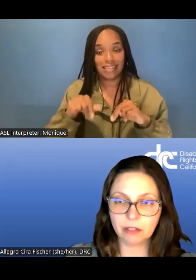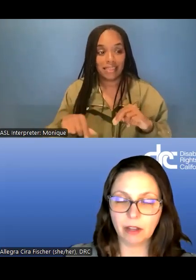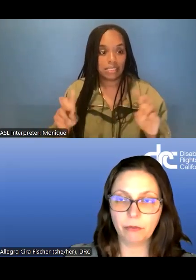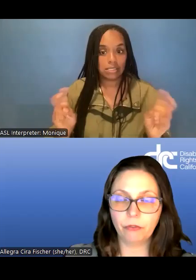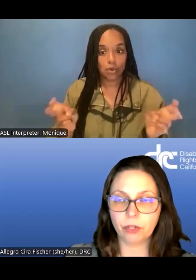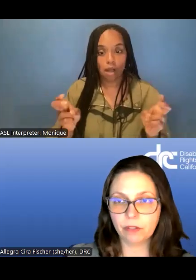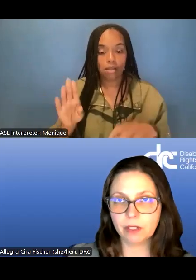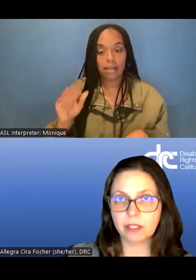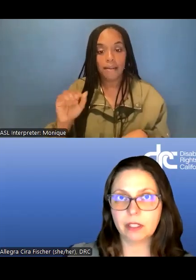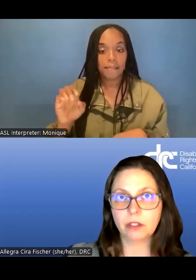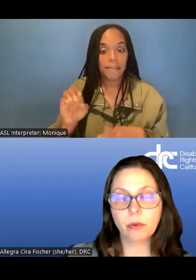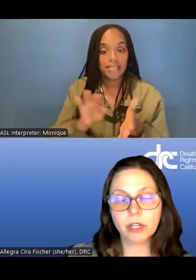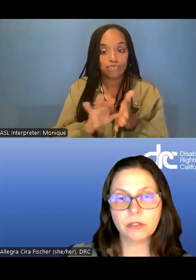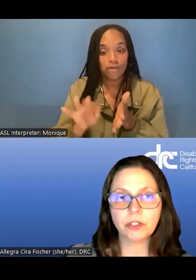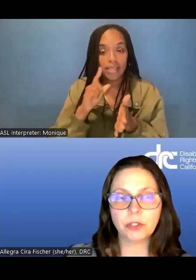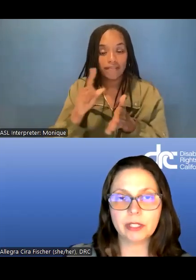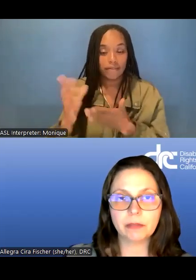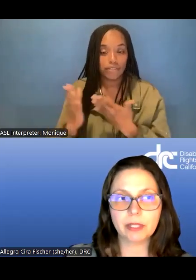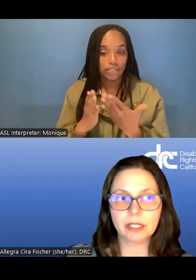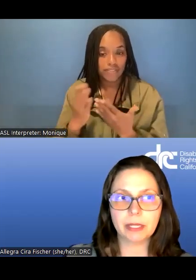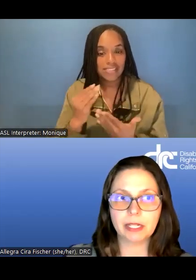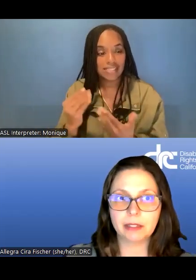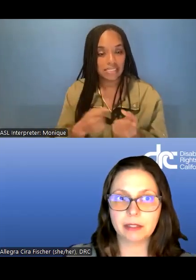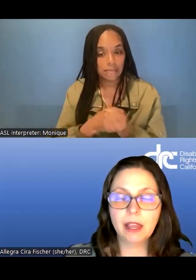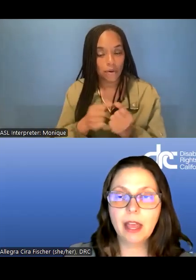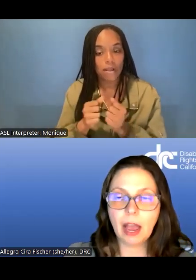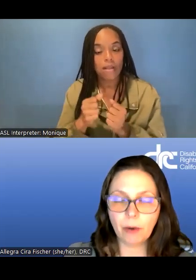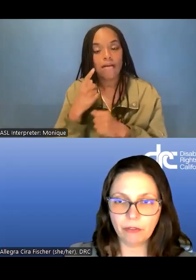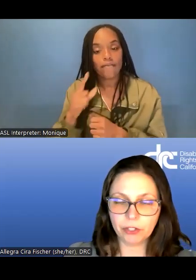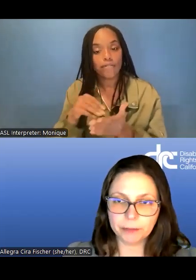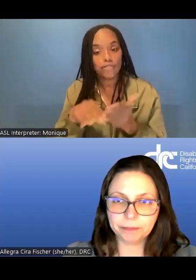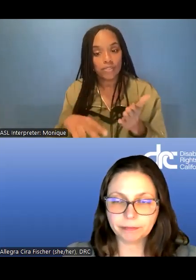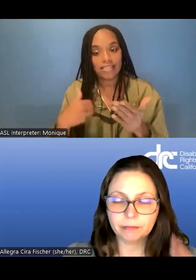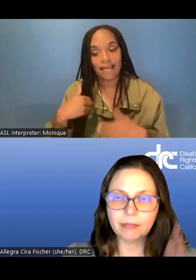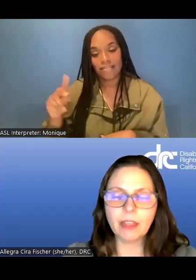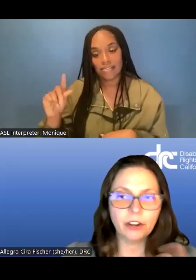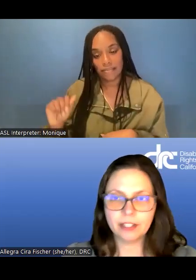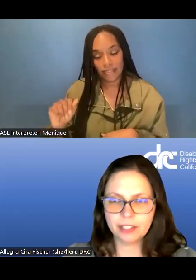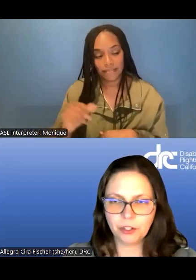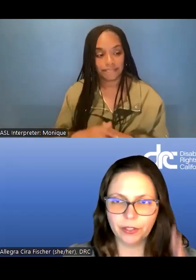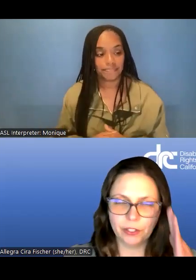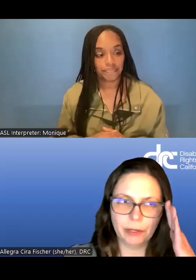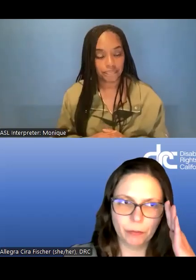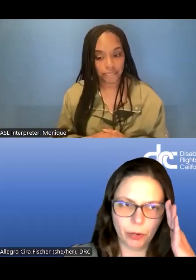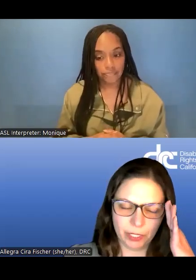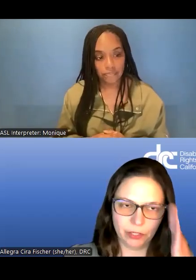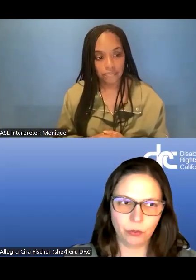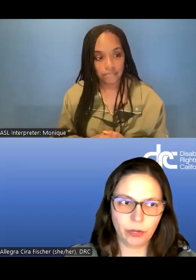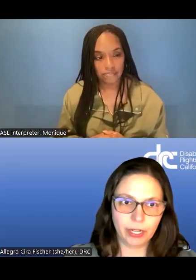rate, for services and supports for students with disabilities. However, there is, you know, a little bit more to the story.